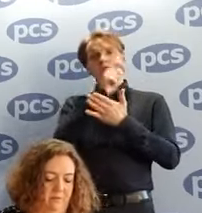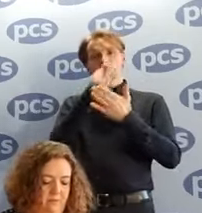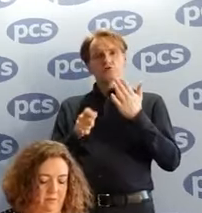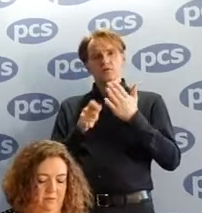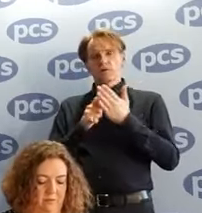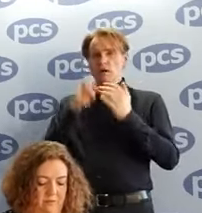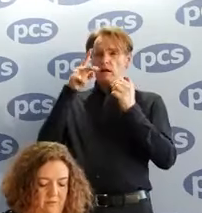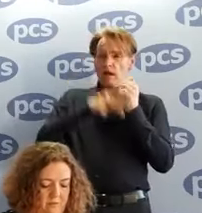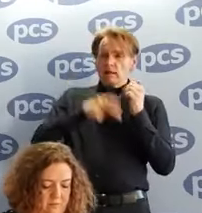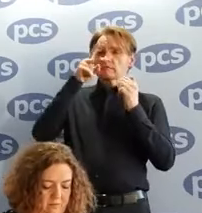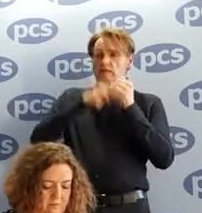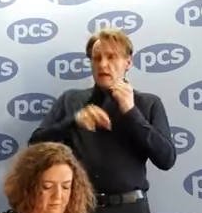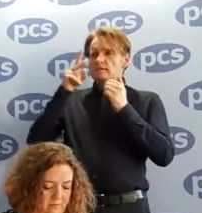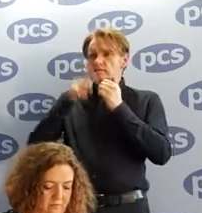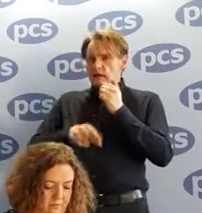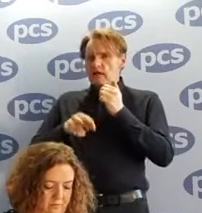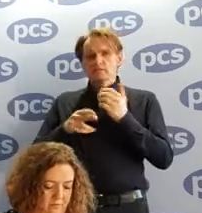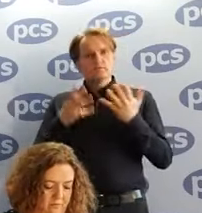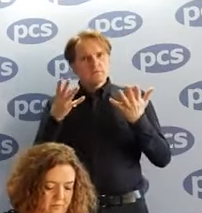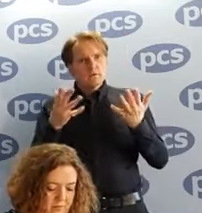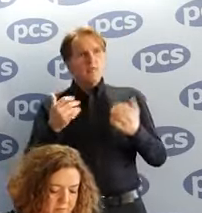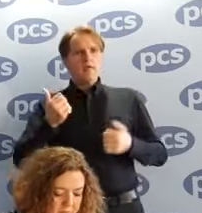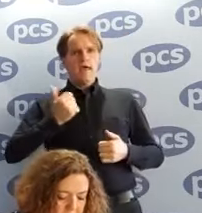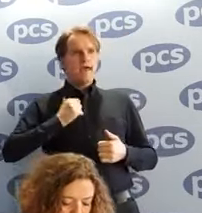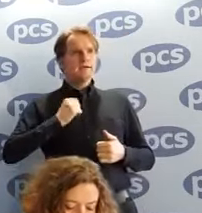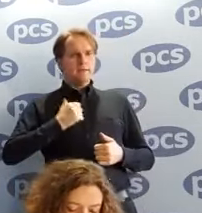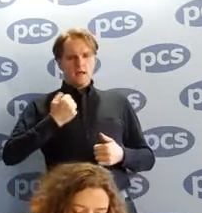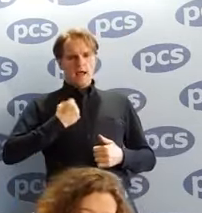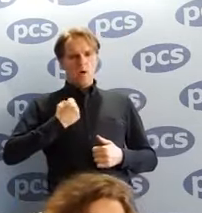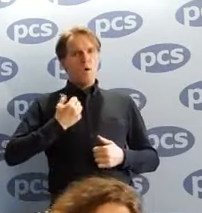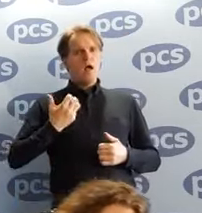department, and they expect our pay to come out of those budgets! I mean you